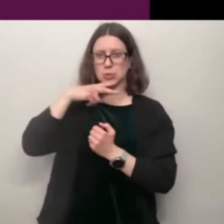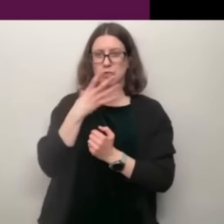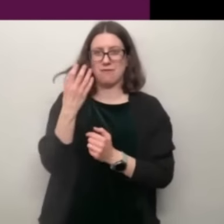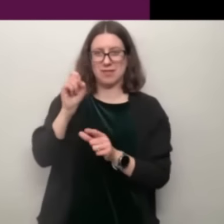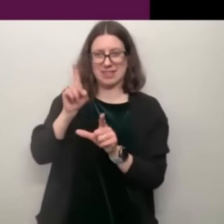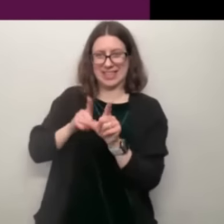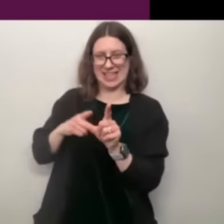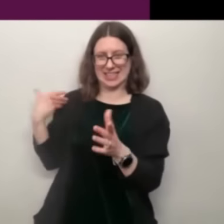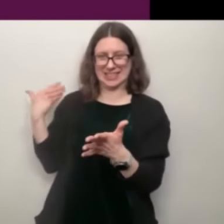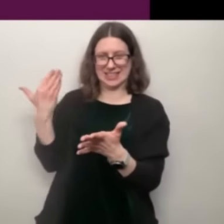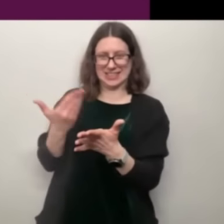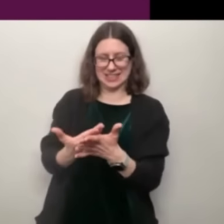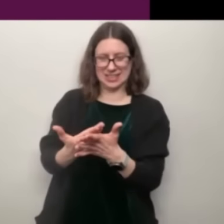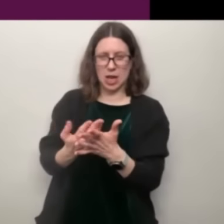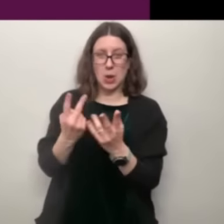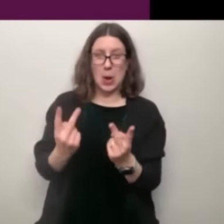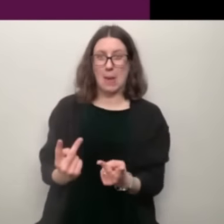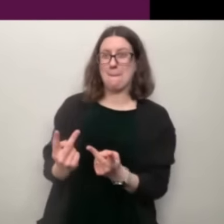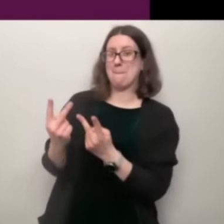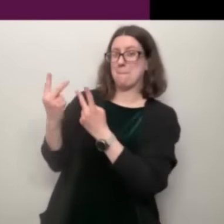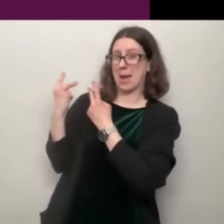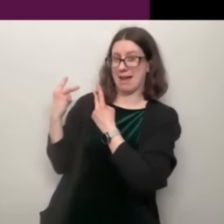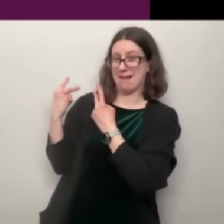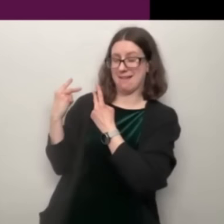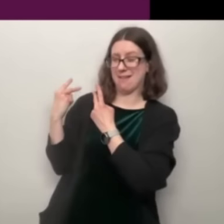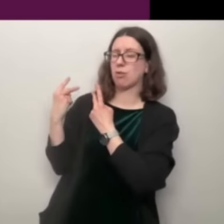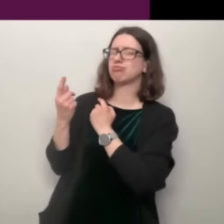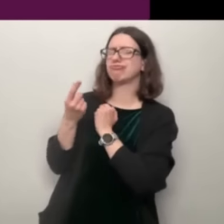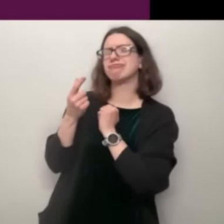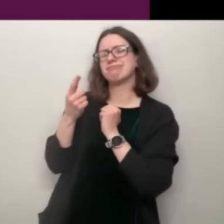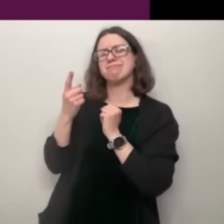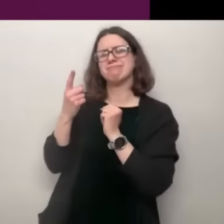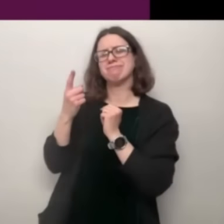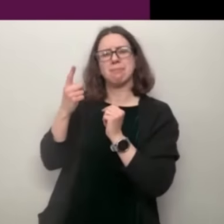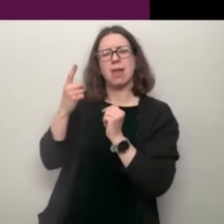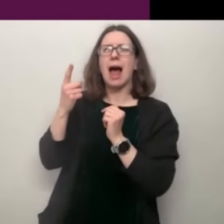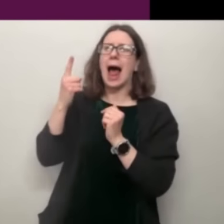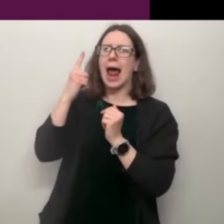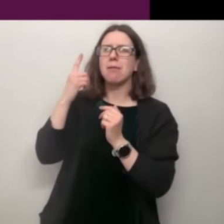that when you're looking back there, we can just about in the distance see the reformation,